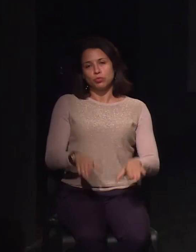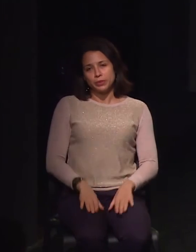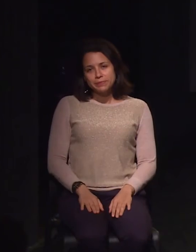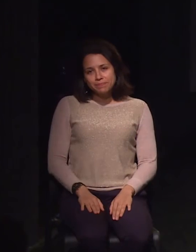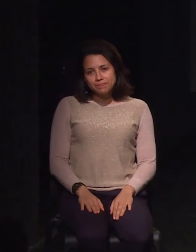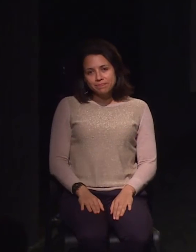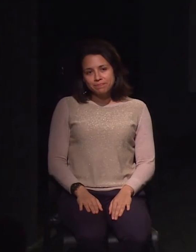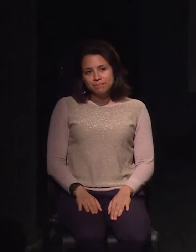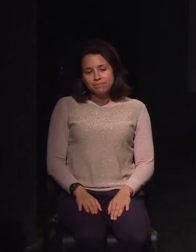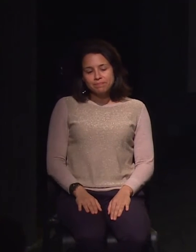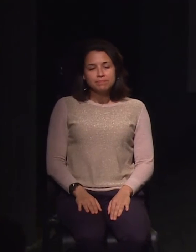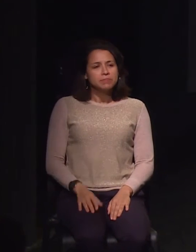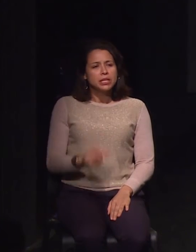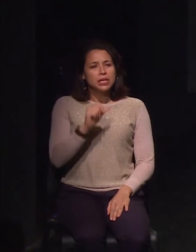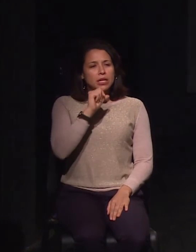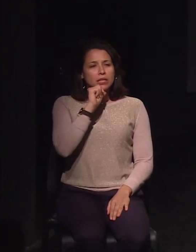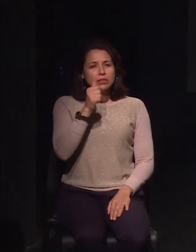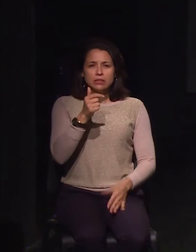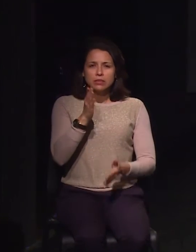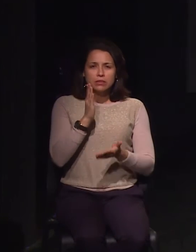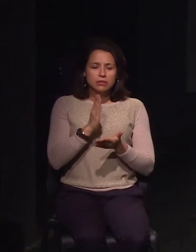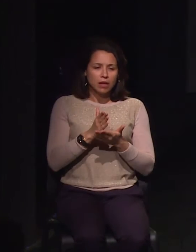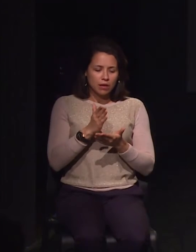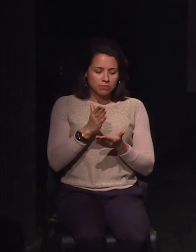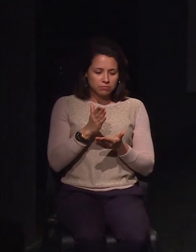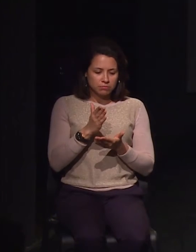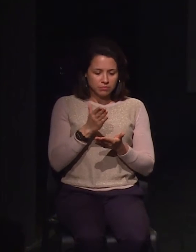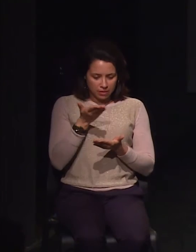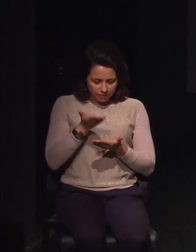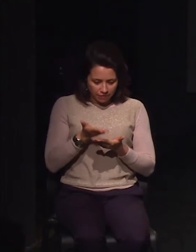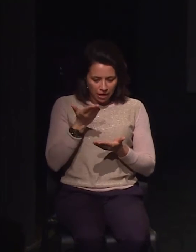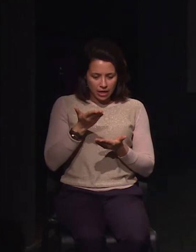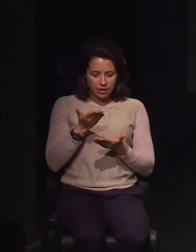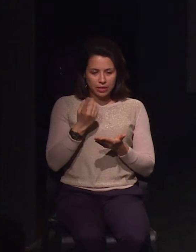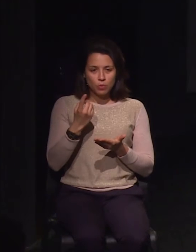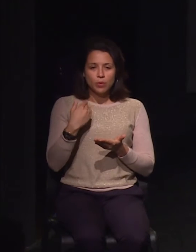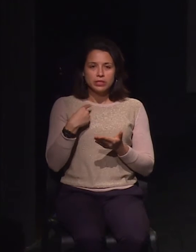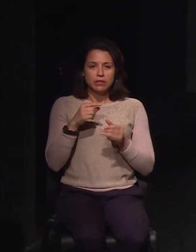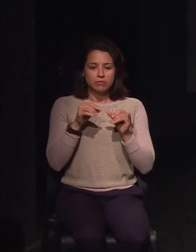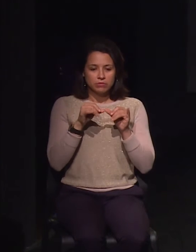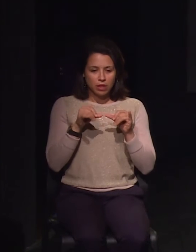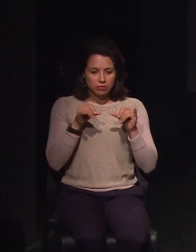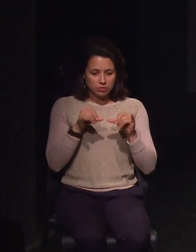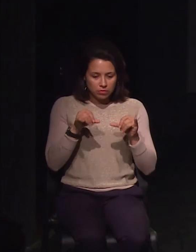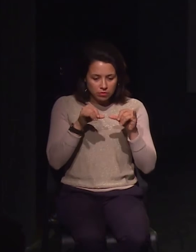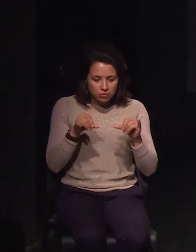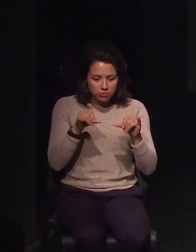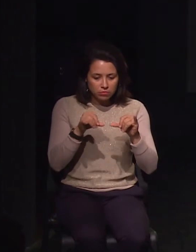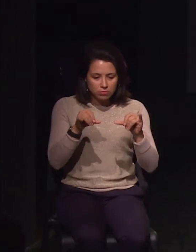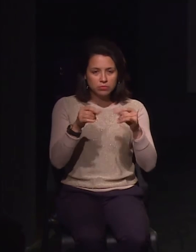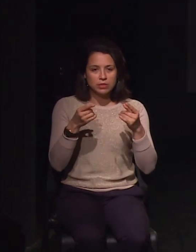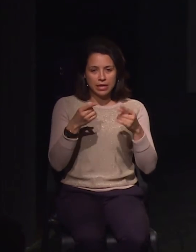It doesn’t take away the fact that there are constants, and that’s kind of that tension.